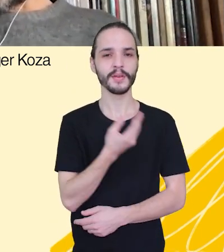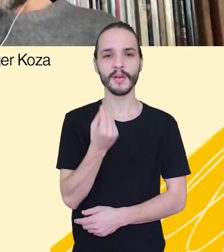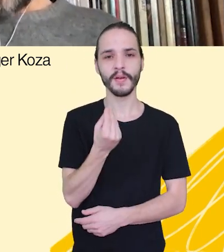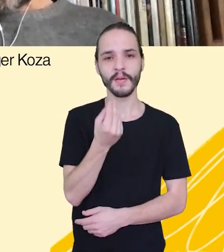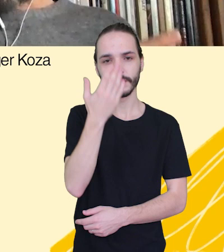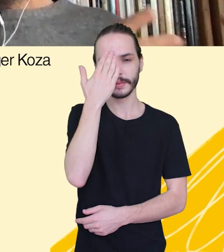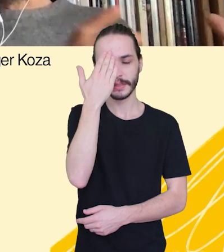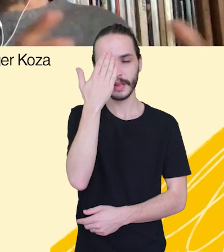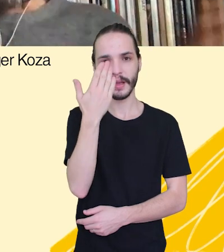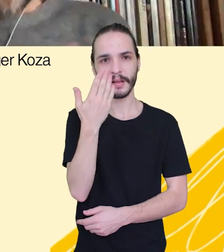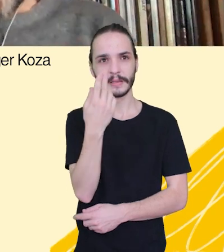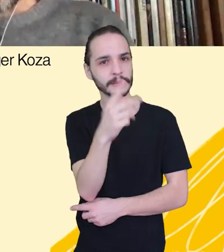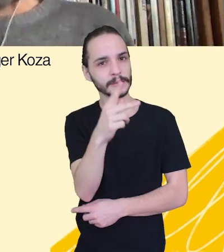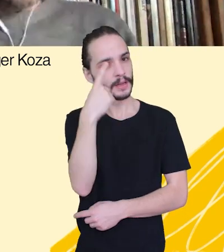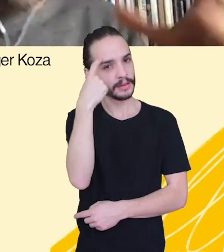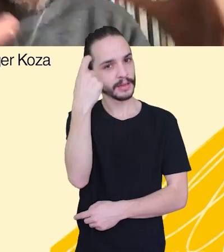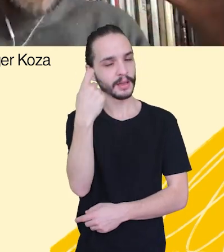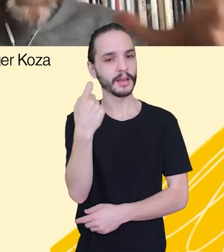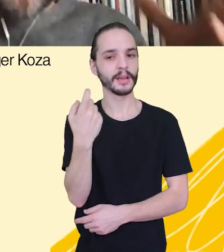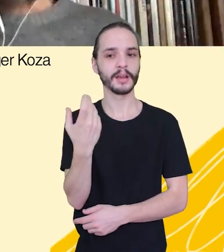with the whole sequence of the animals? And why the animals?